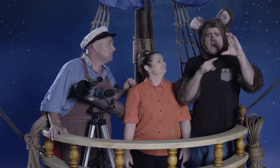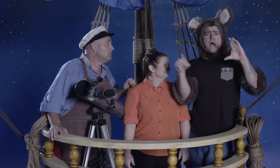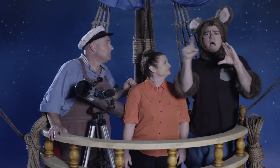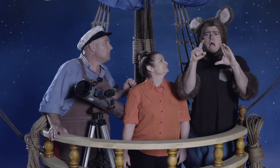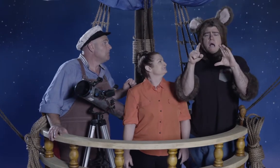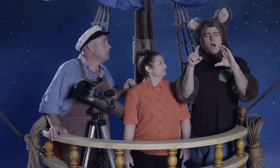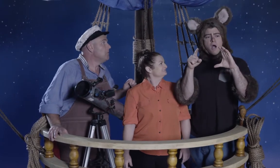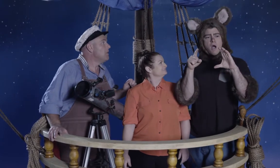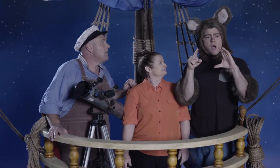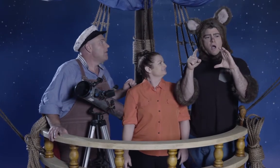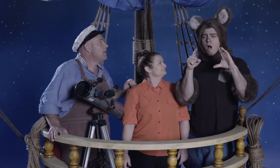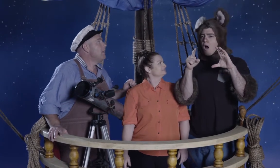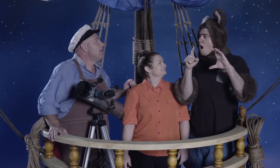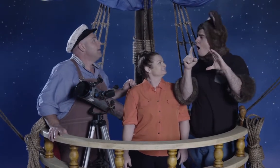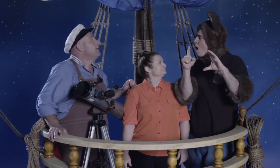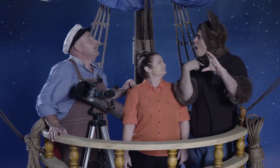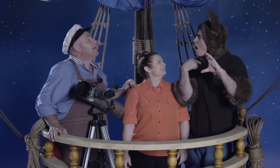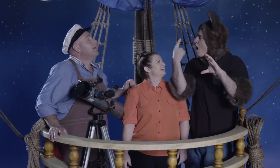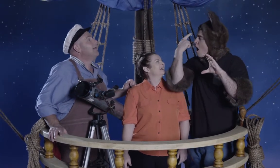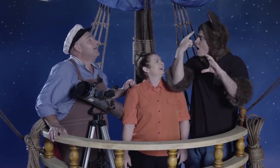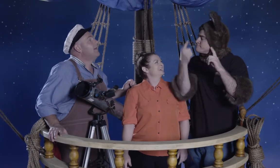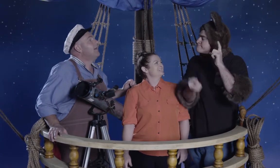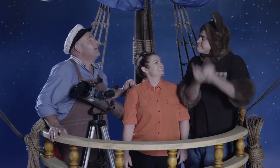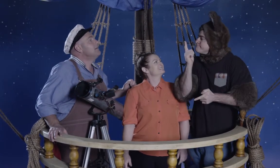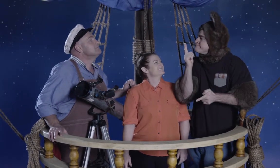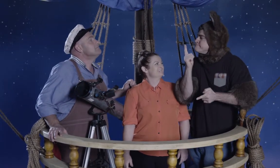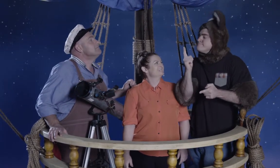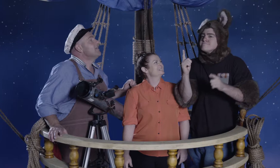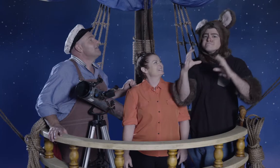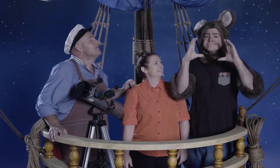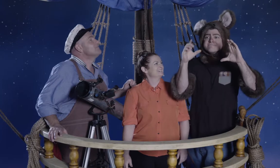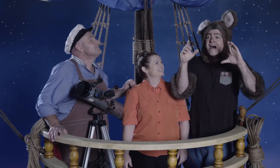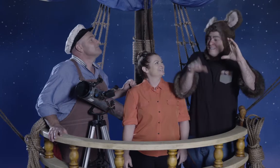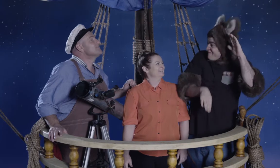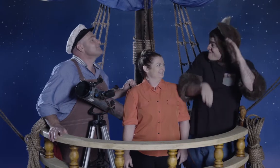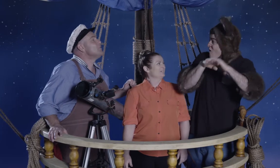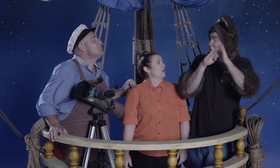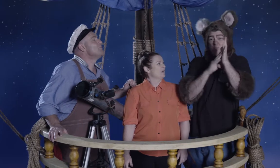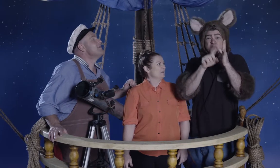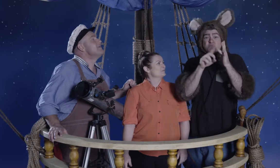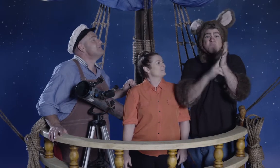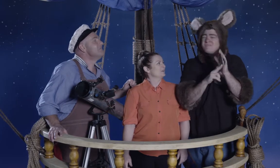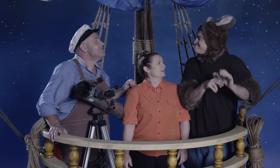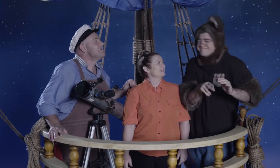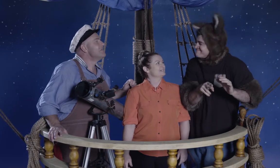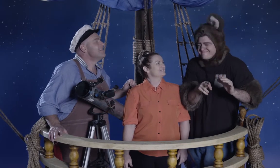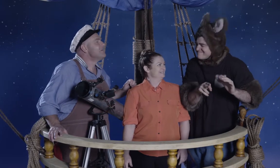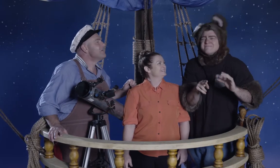until it's a full circle. Oh... Oh, I get it! The moon isn't full of anything.